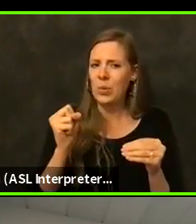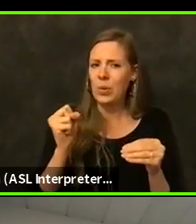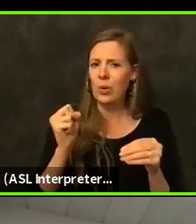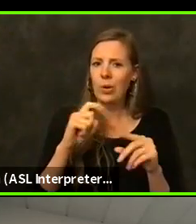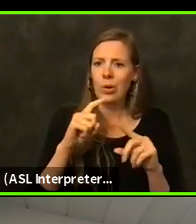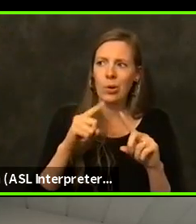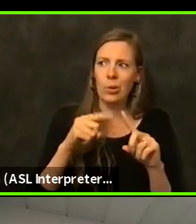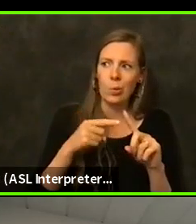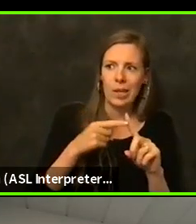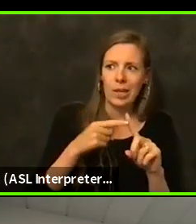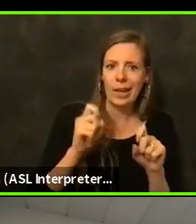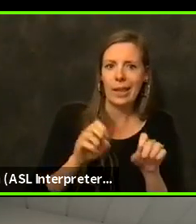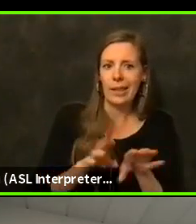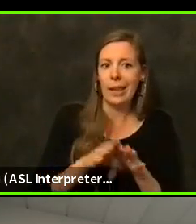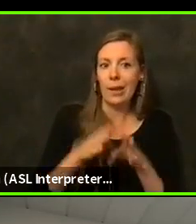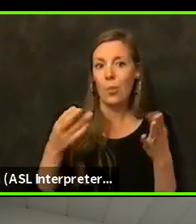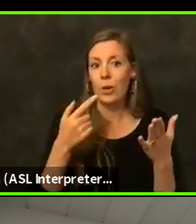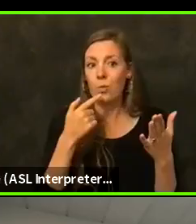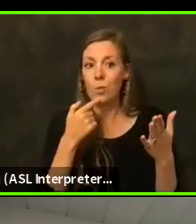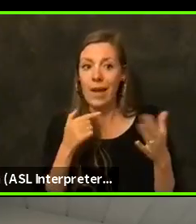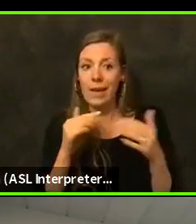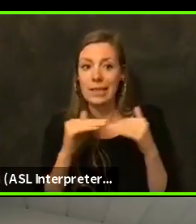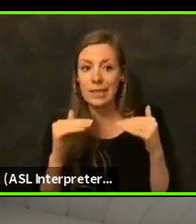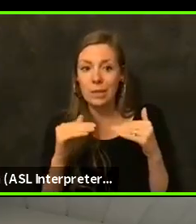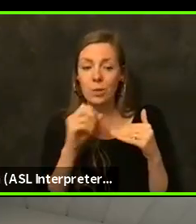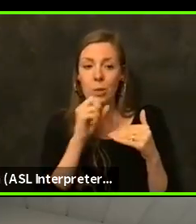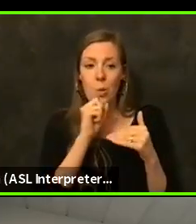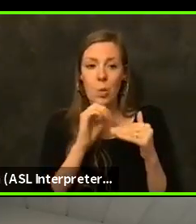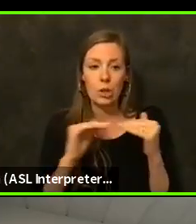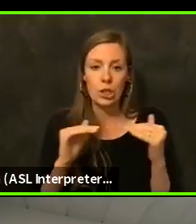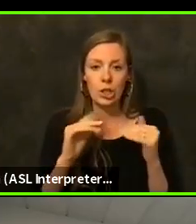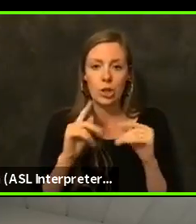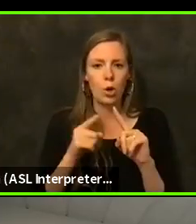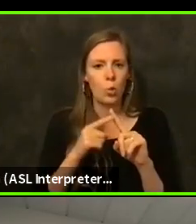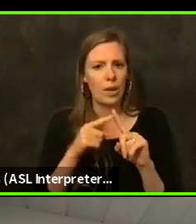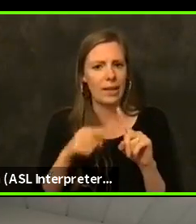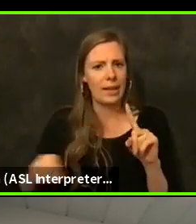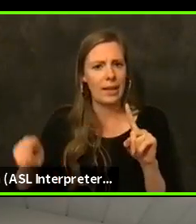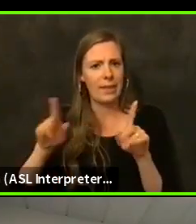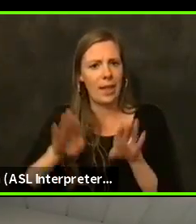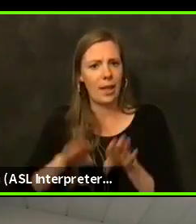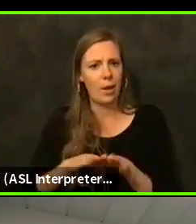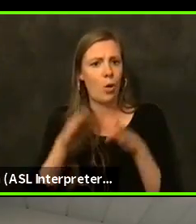orange tier or to let them re-open doctora Mase?